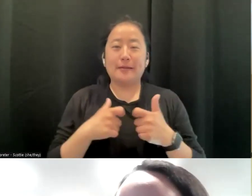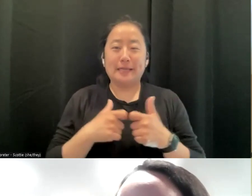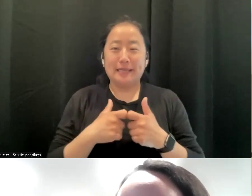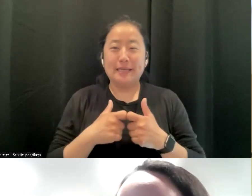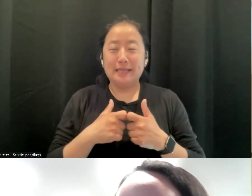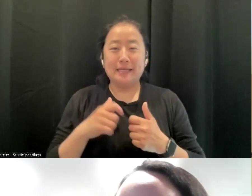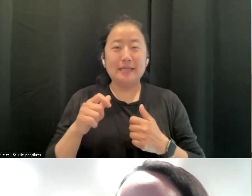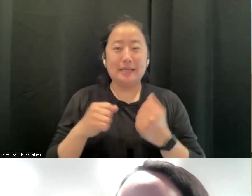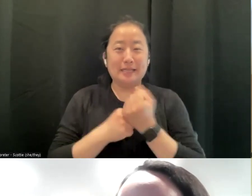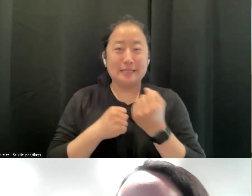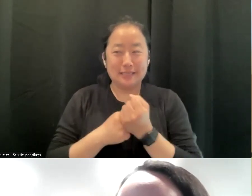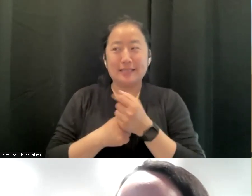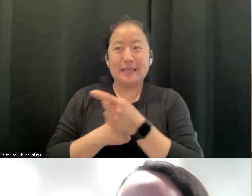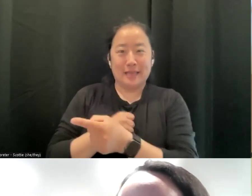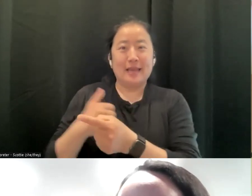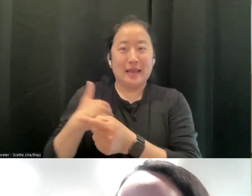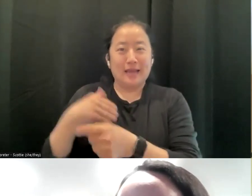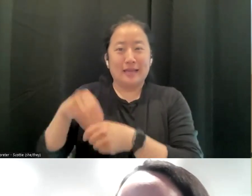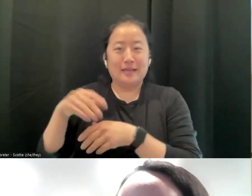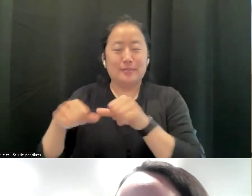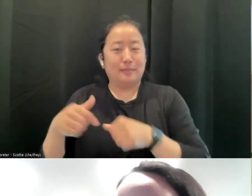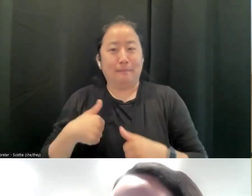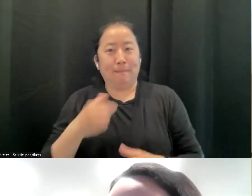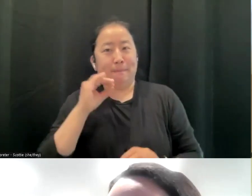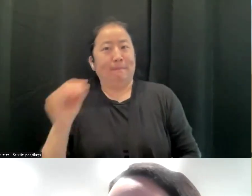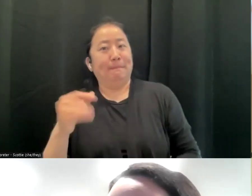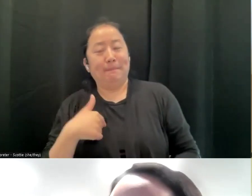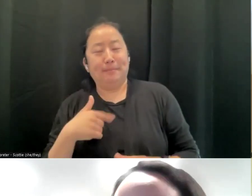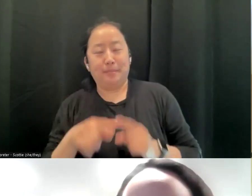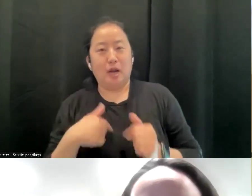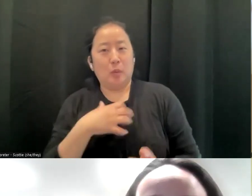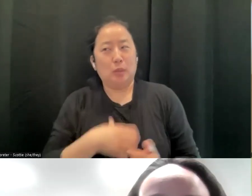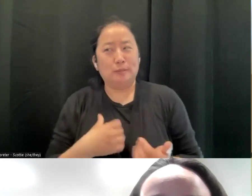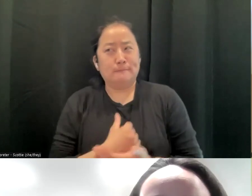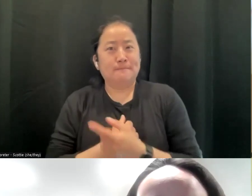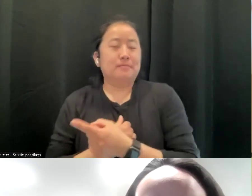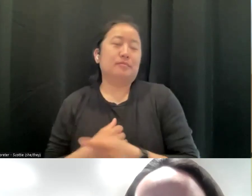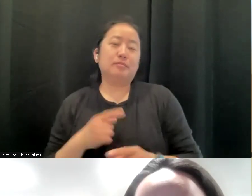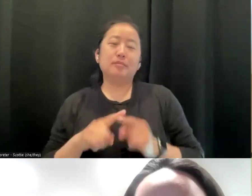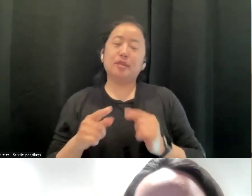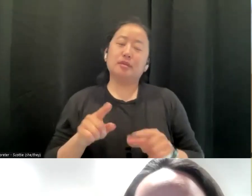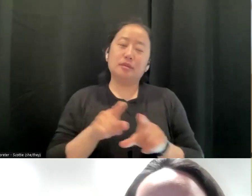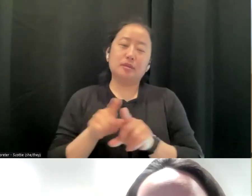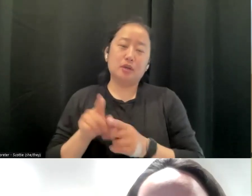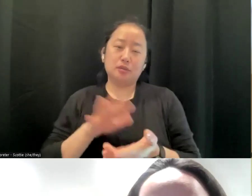do not ride with that, but it was interesting. It also gave me insight into the challenges